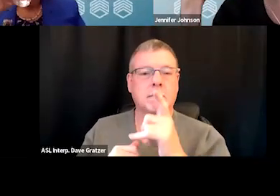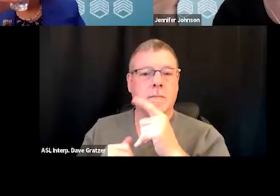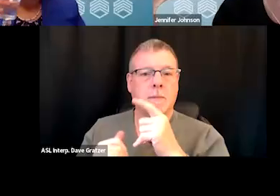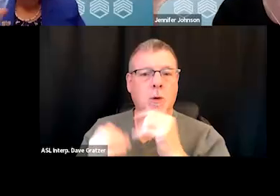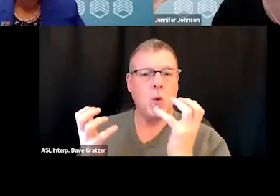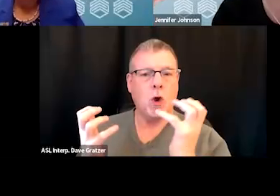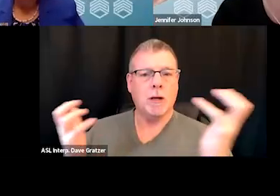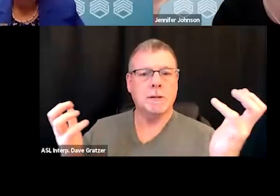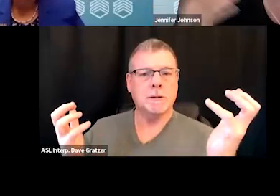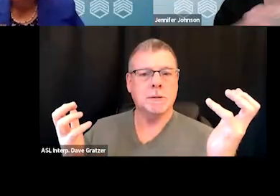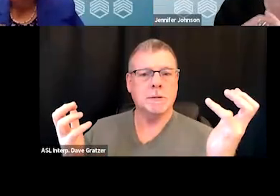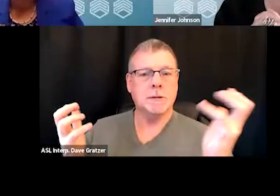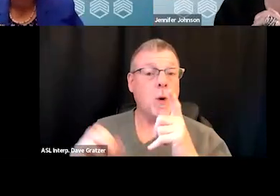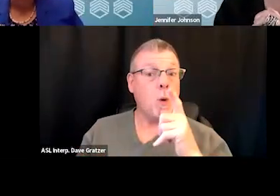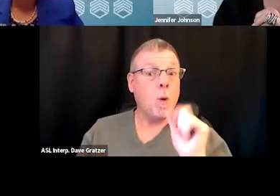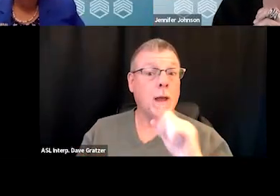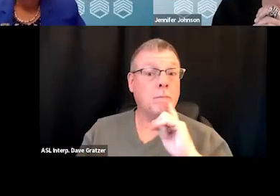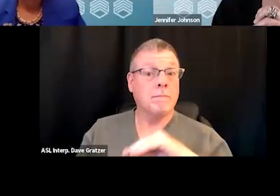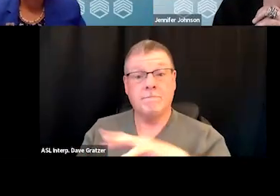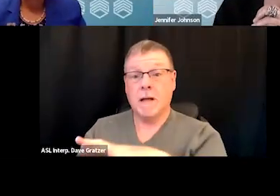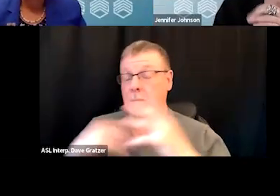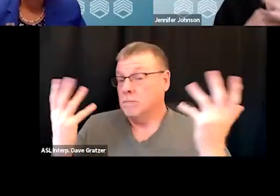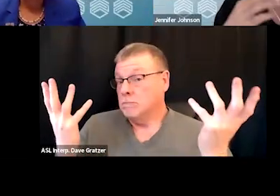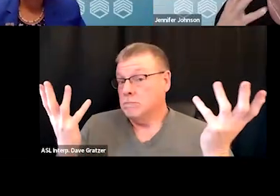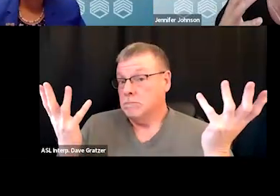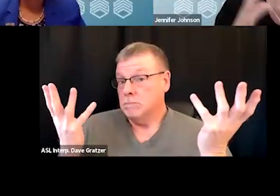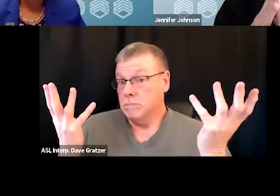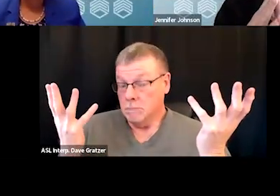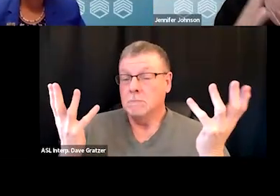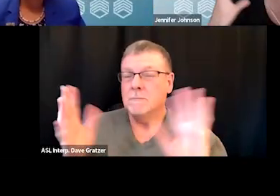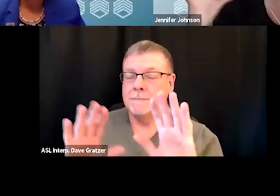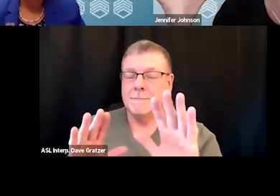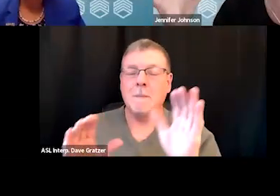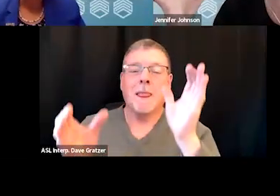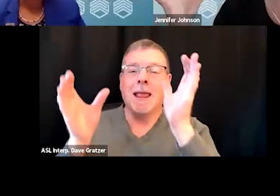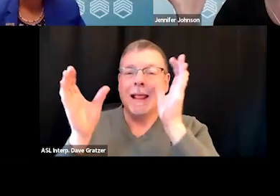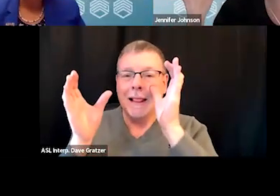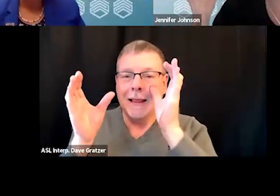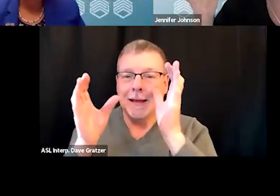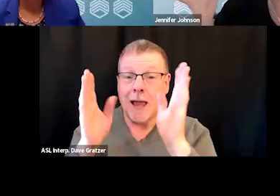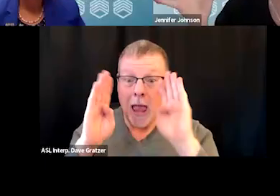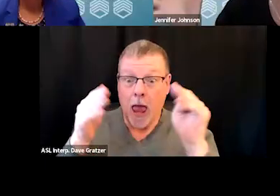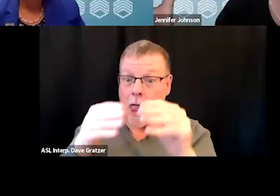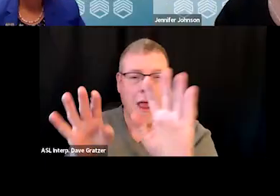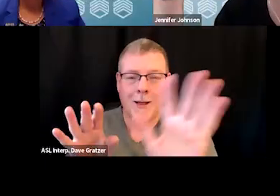who might be affected, and just, again, listening in the broad sense to who…